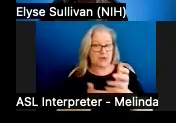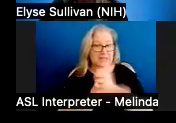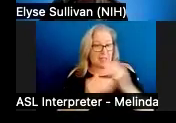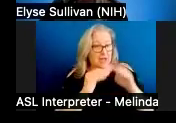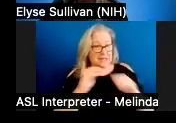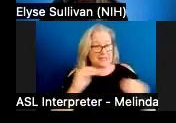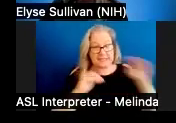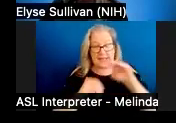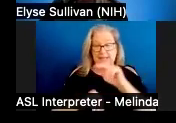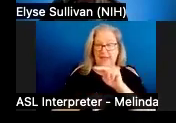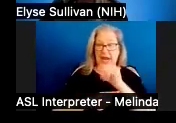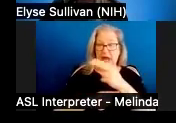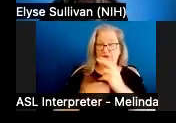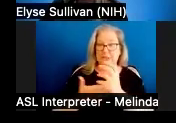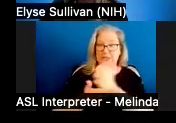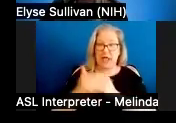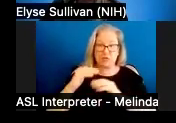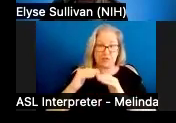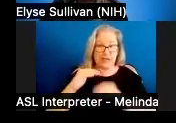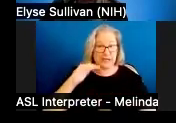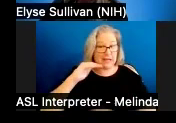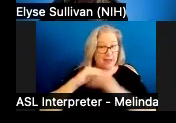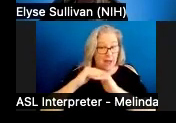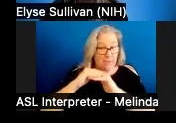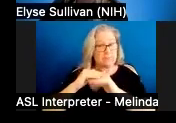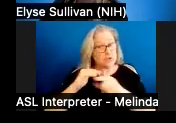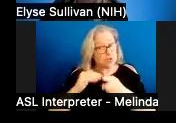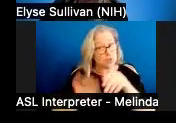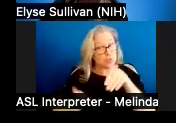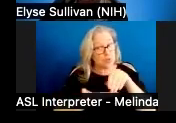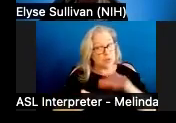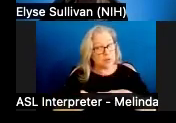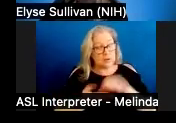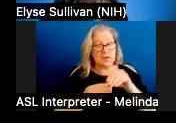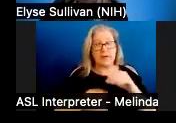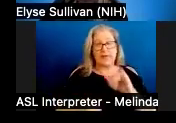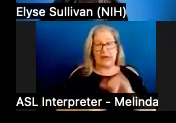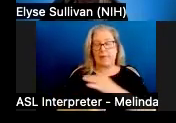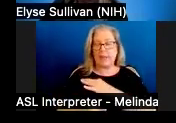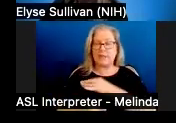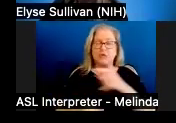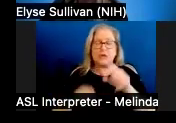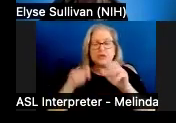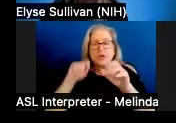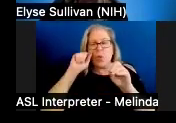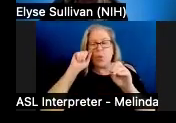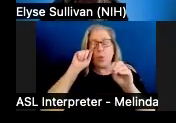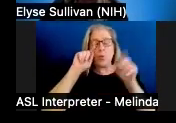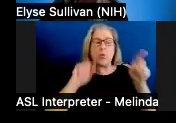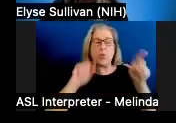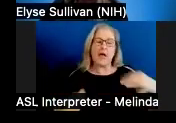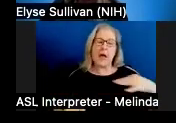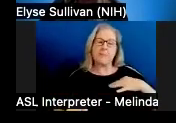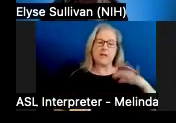salary cap that you do indicate that in the application, right? So the application, the 424, should come in